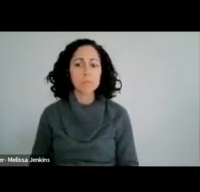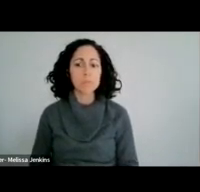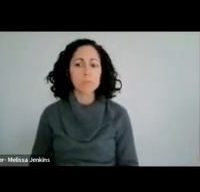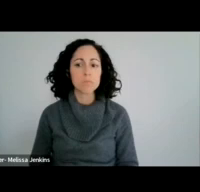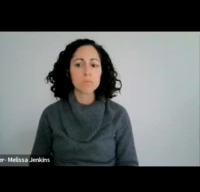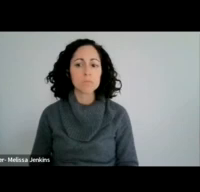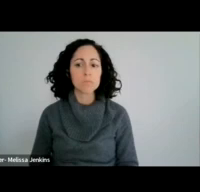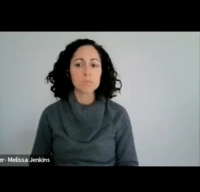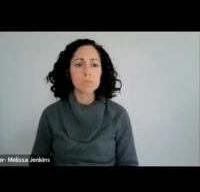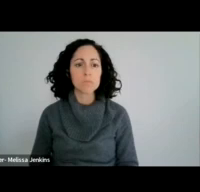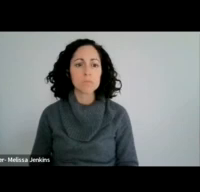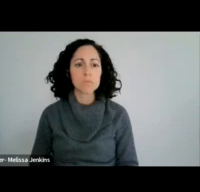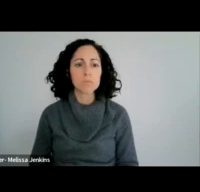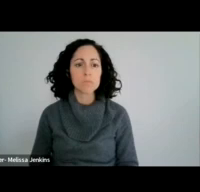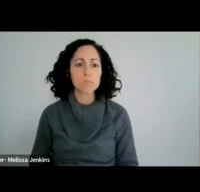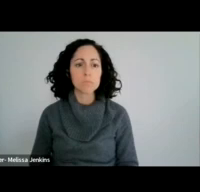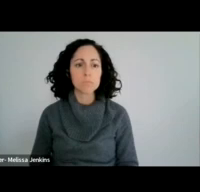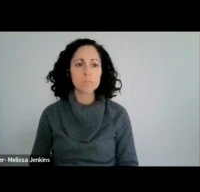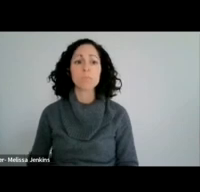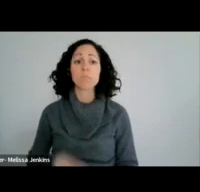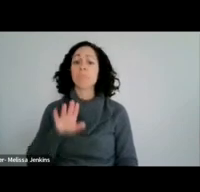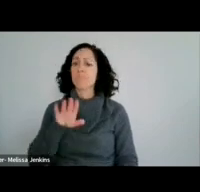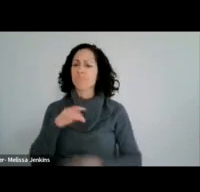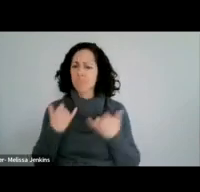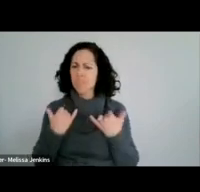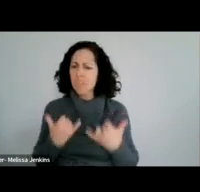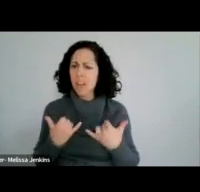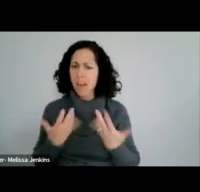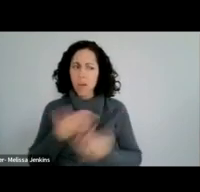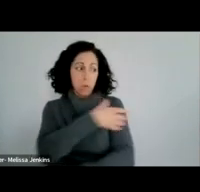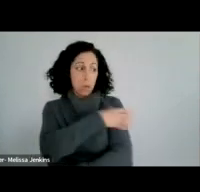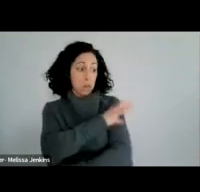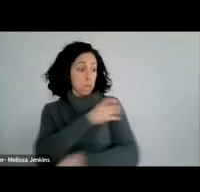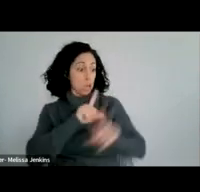But what does a successful clinical trial mean?